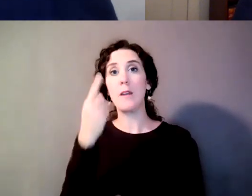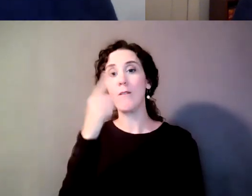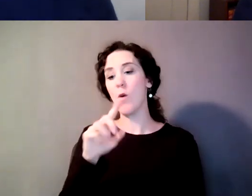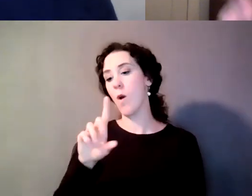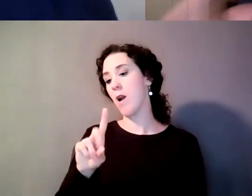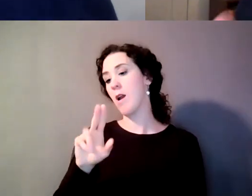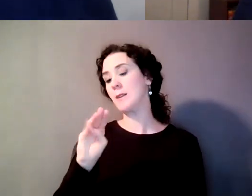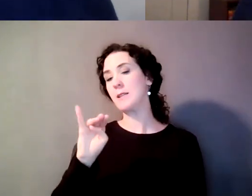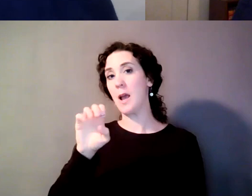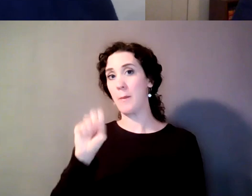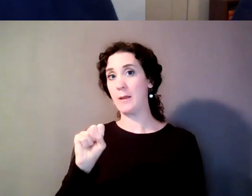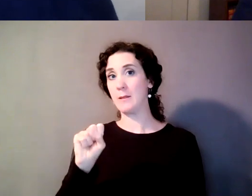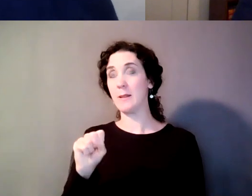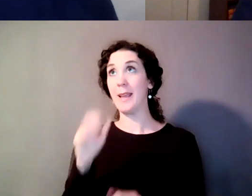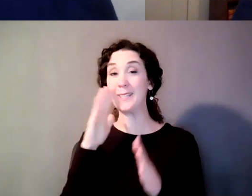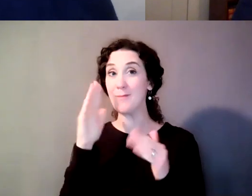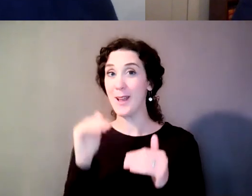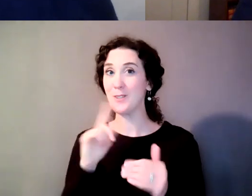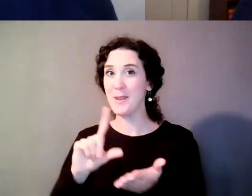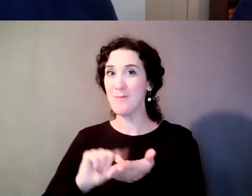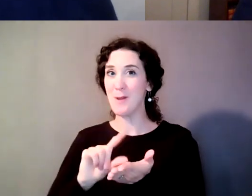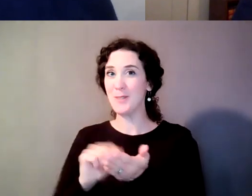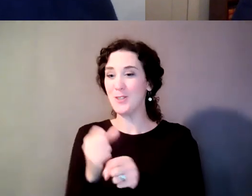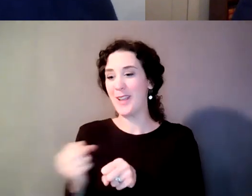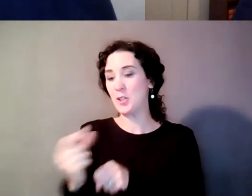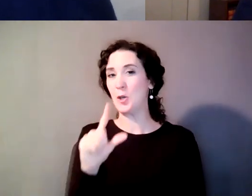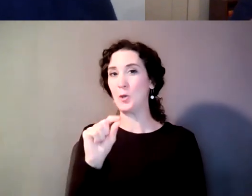I know that I'm excited for two nights presentation and I'm sure you are too, so Major I will